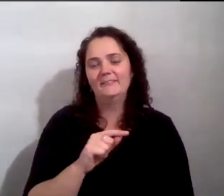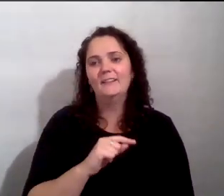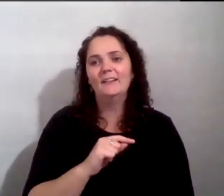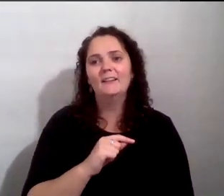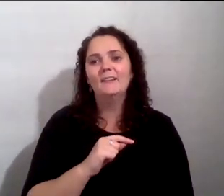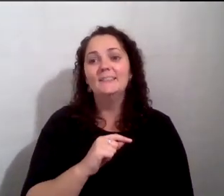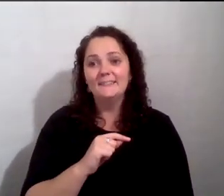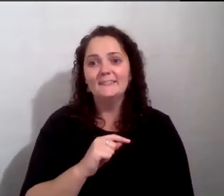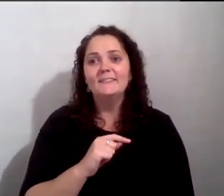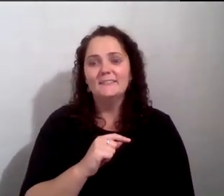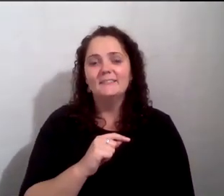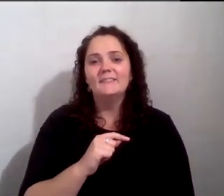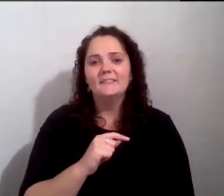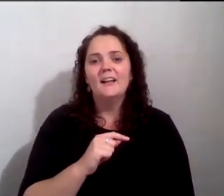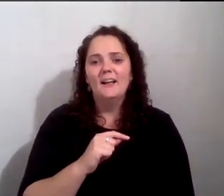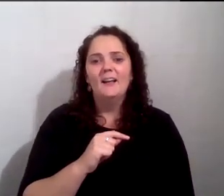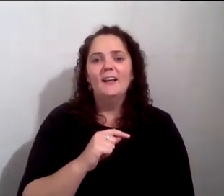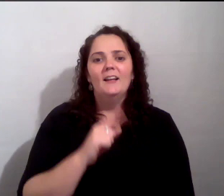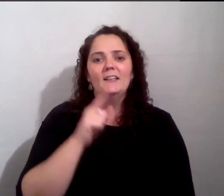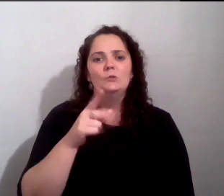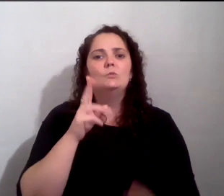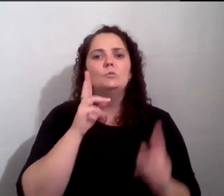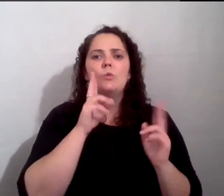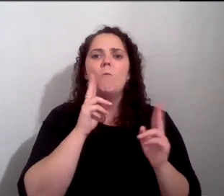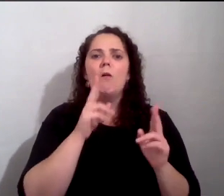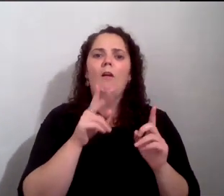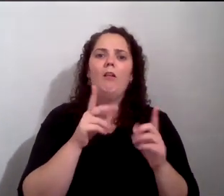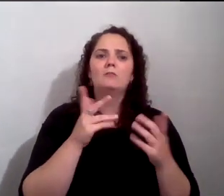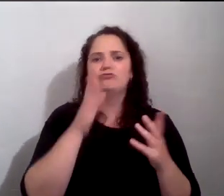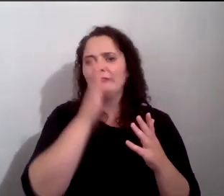can you talk about this one? Yeah so I guess this is a